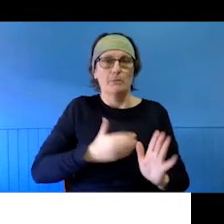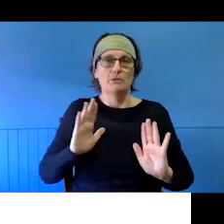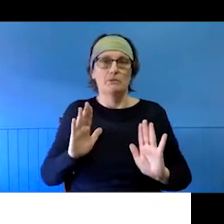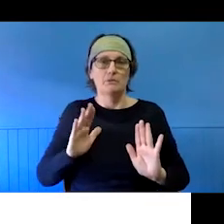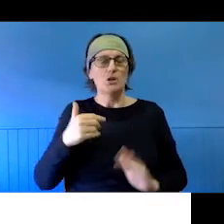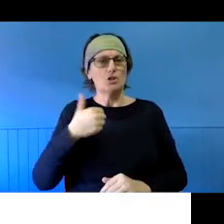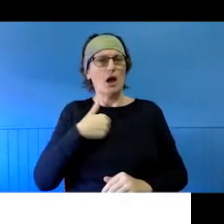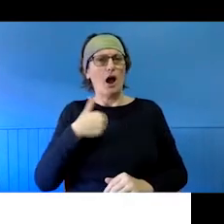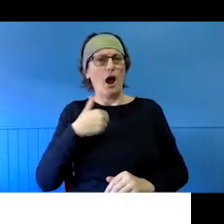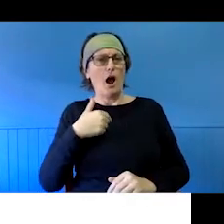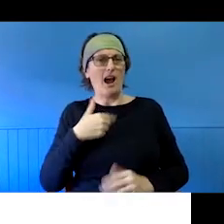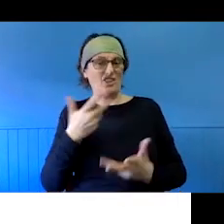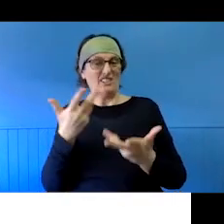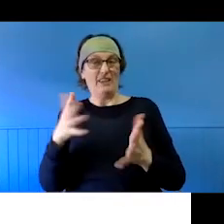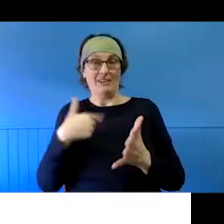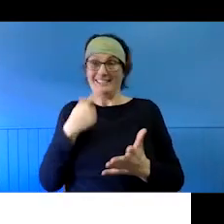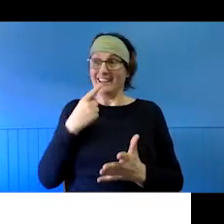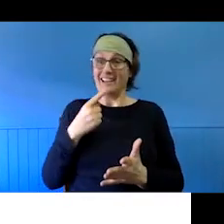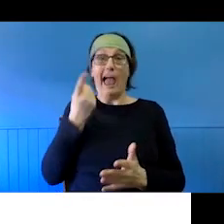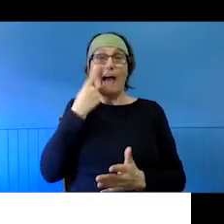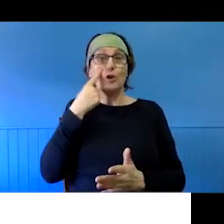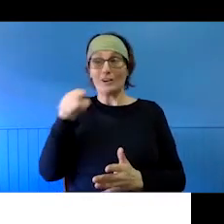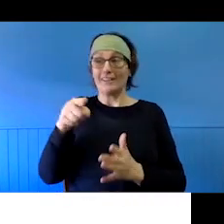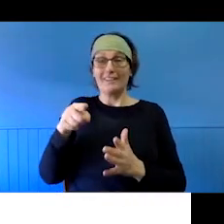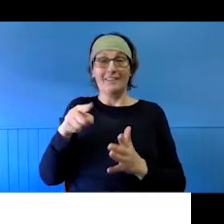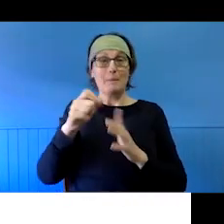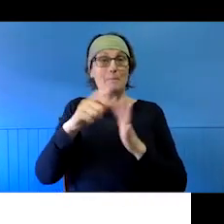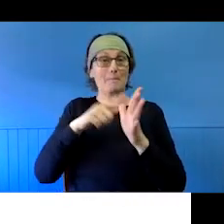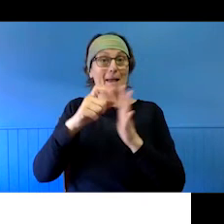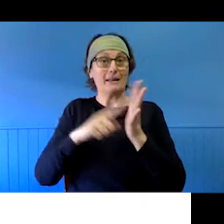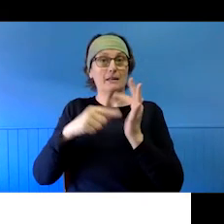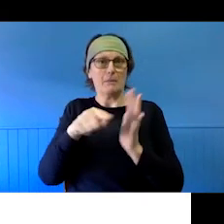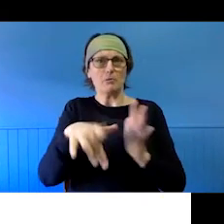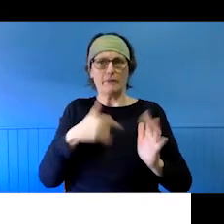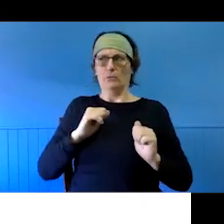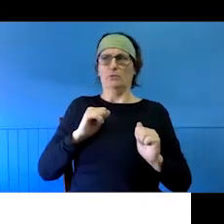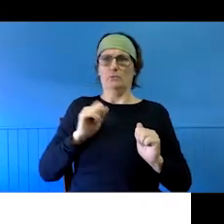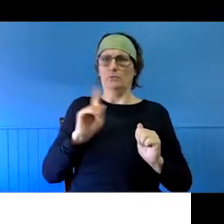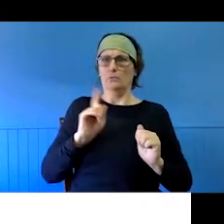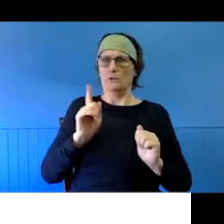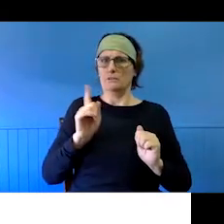kind of left it and said, "We're going to go over here", and so you might have thought, "Oh?! What's happening now?" Or, "I don't